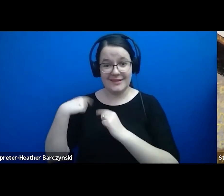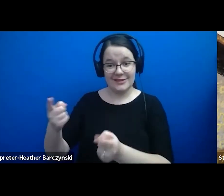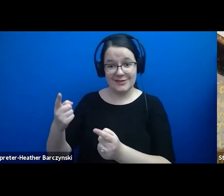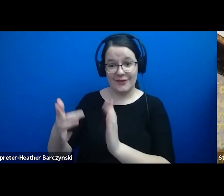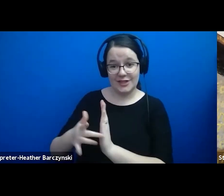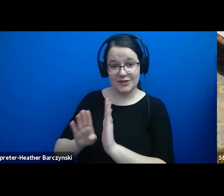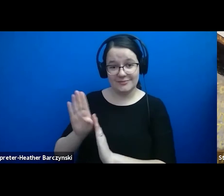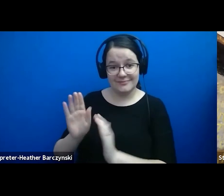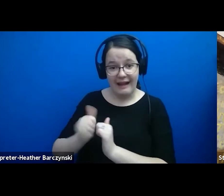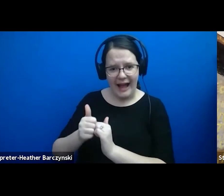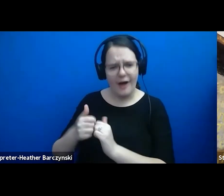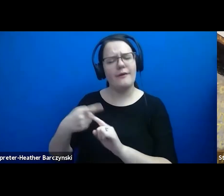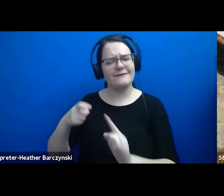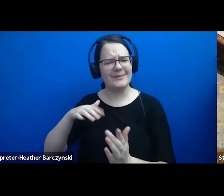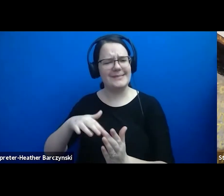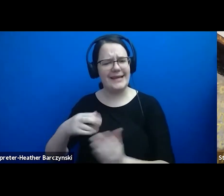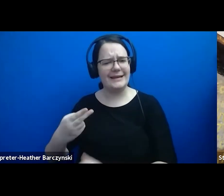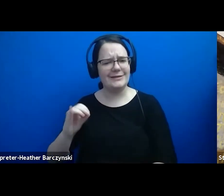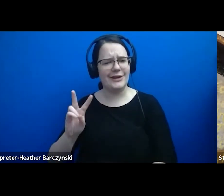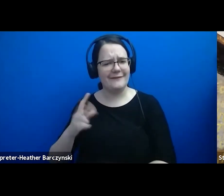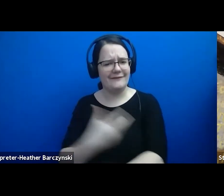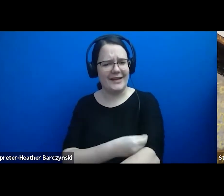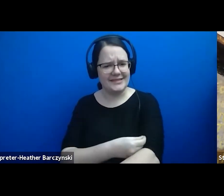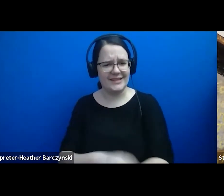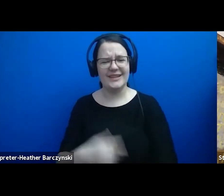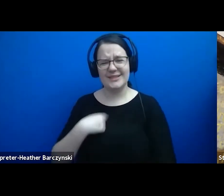vaccines so there's an um i think a really important synergy in many of